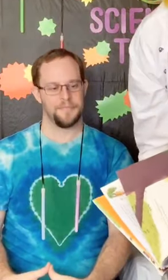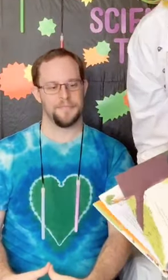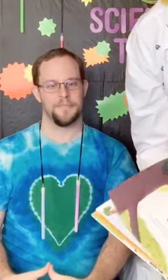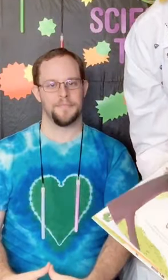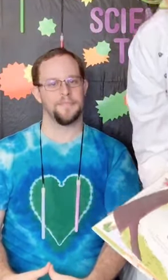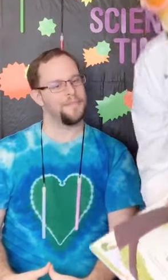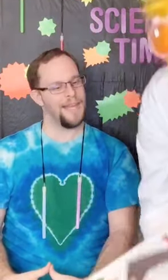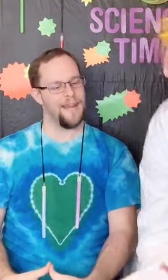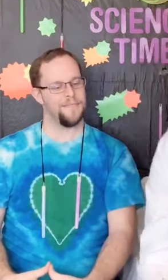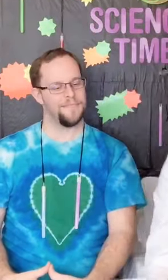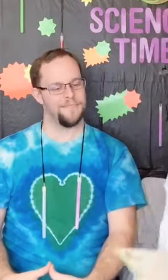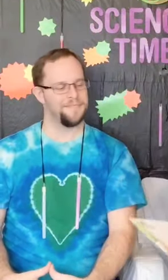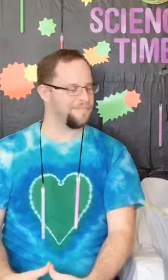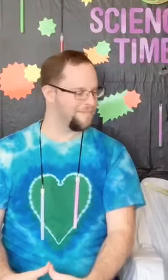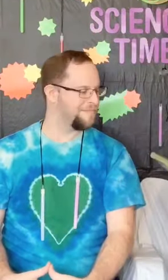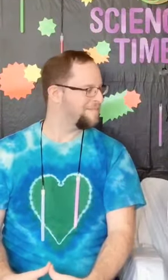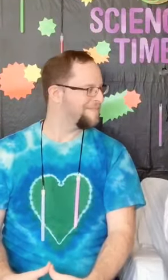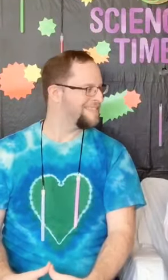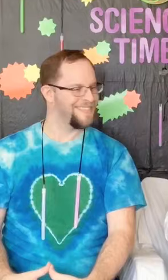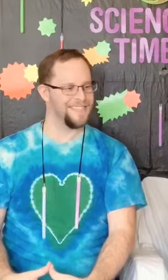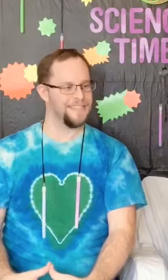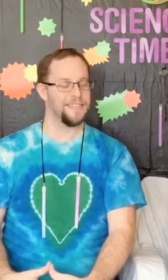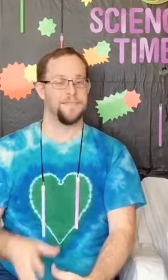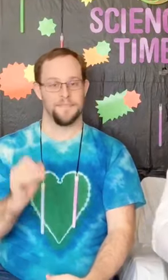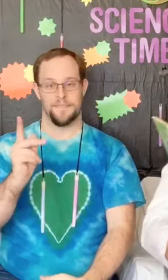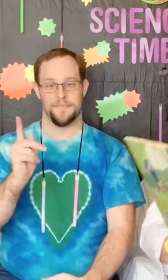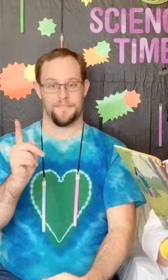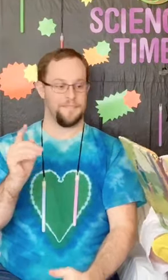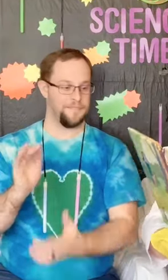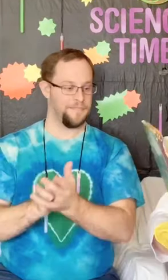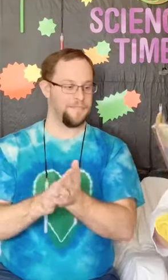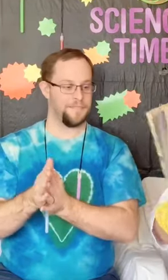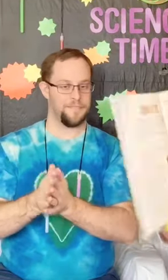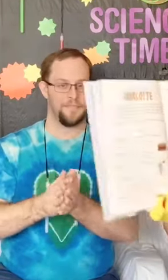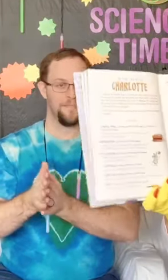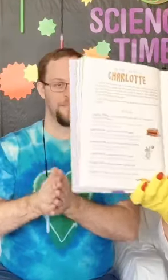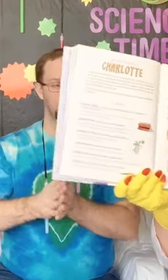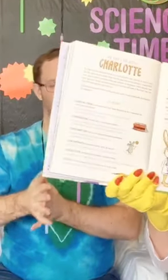Very nice. And, okay so if you get this book, there's a bunch of